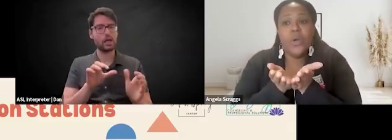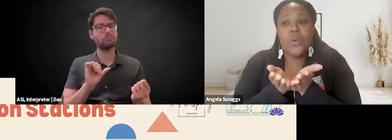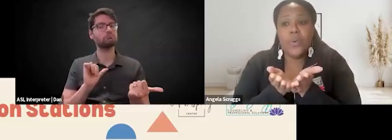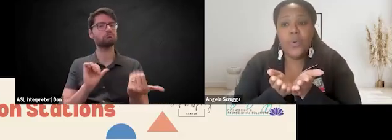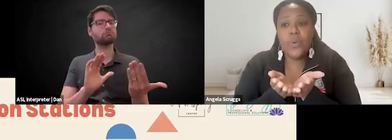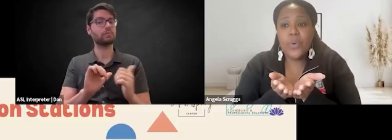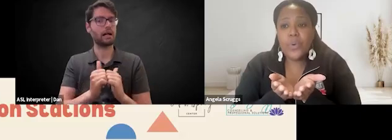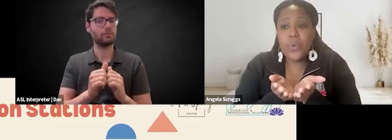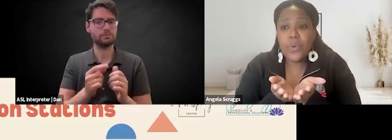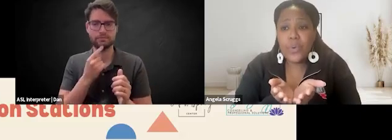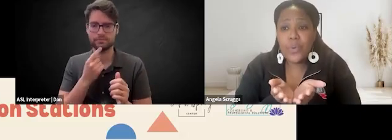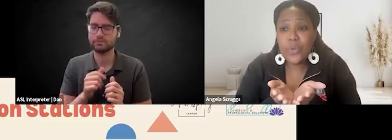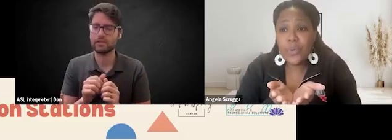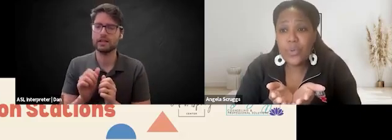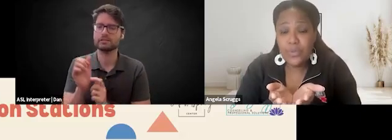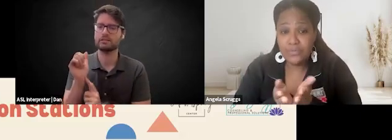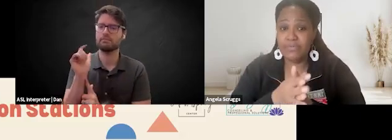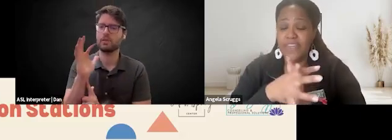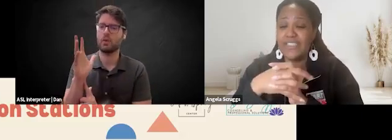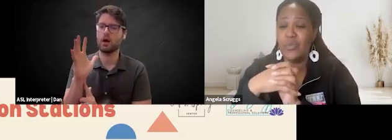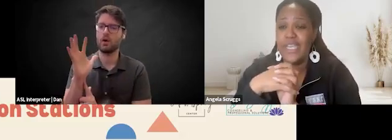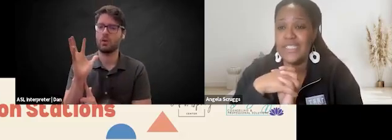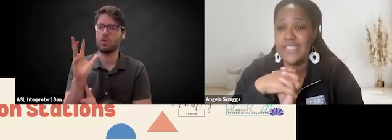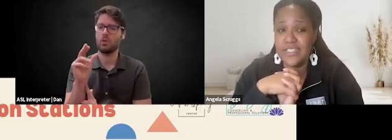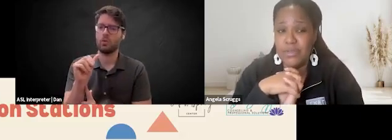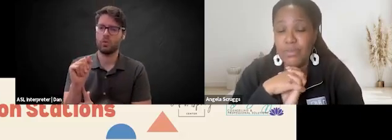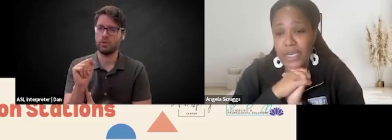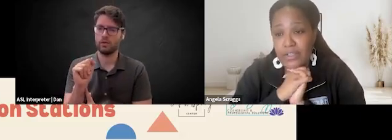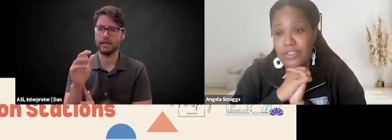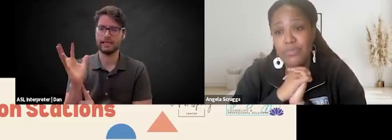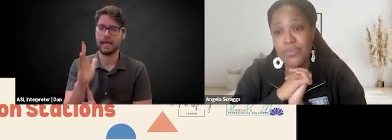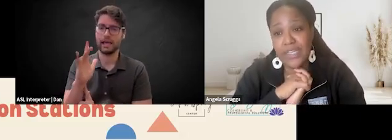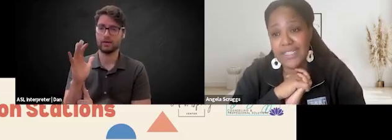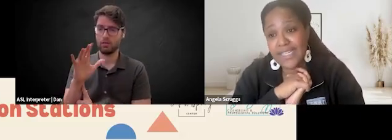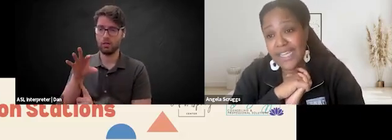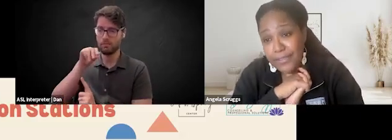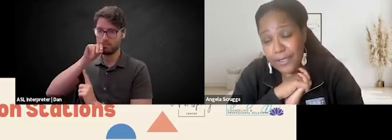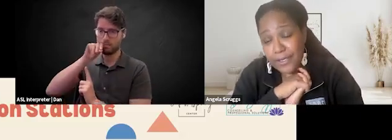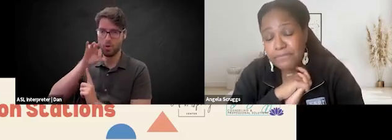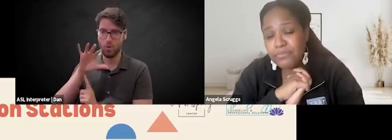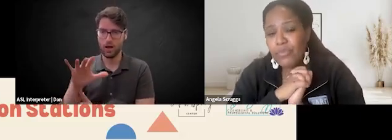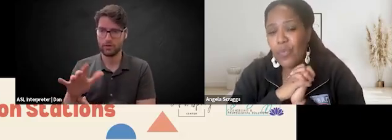(blows gently) That's a way to teach some breathing or do breathing together.